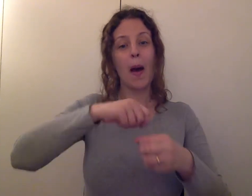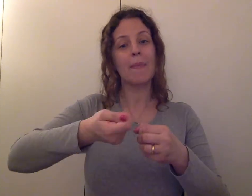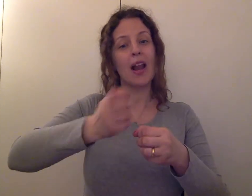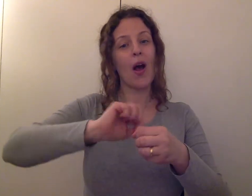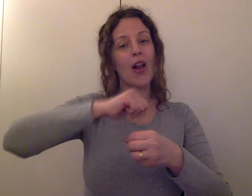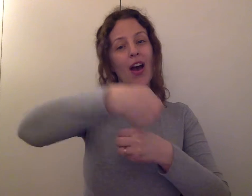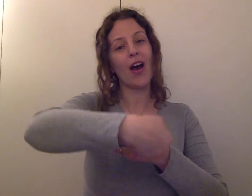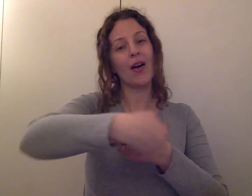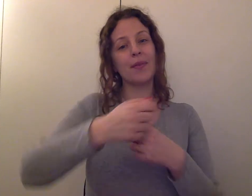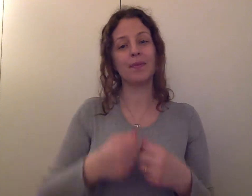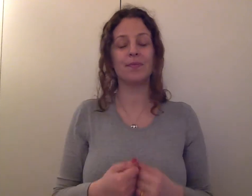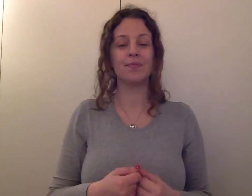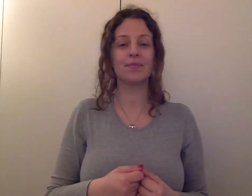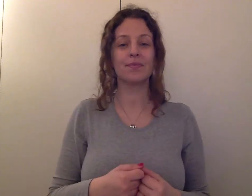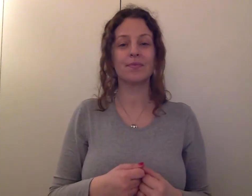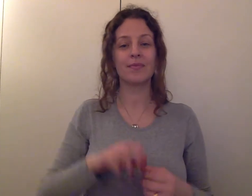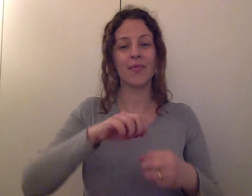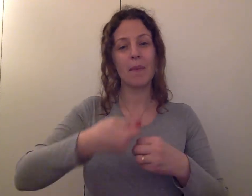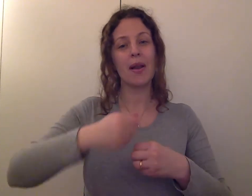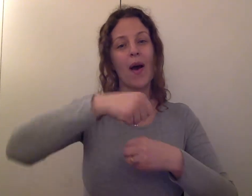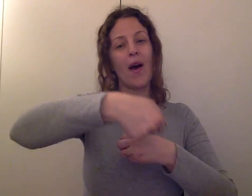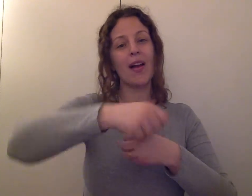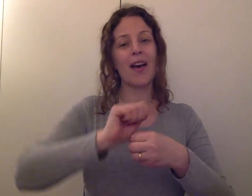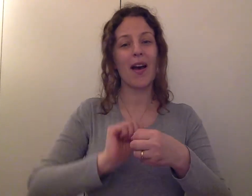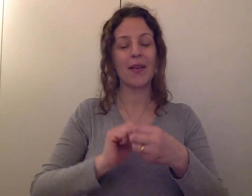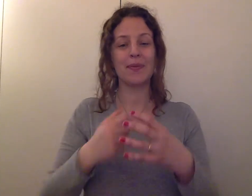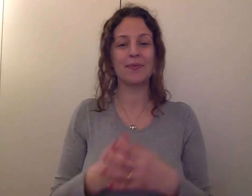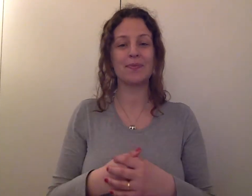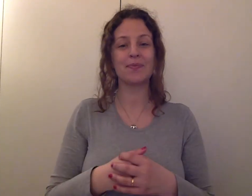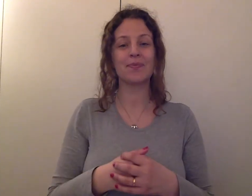BANANA